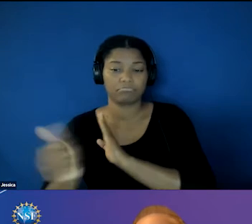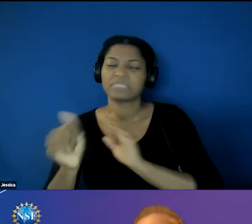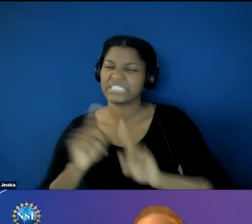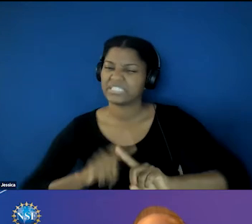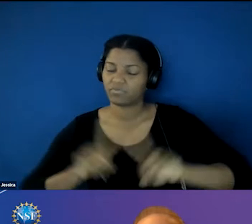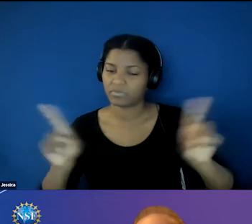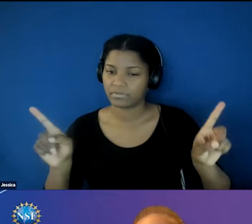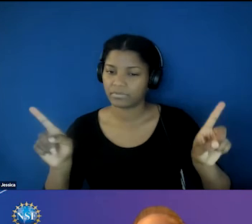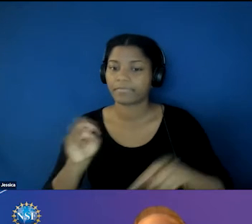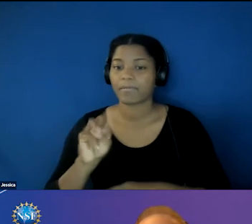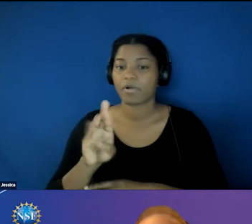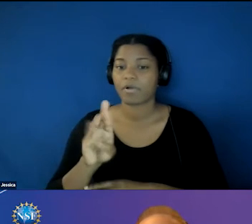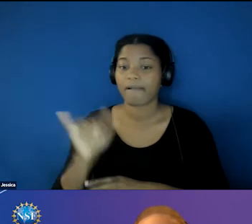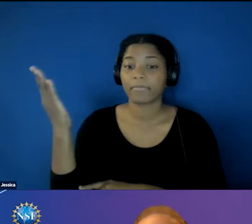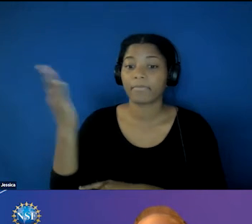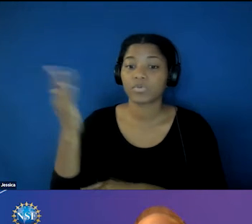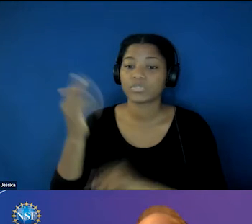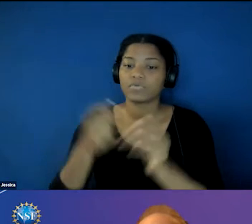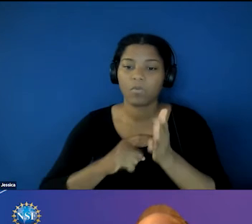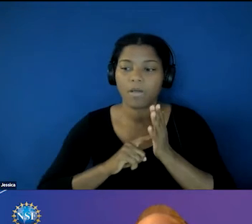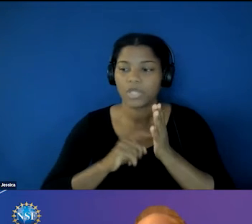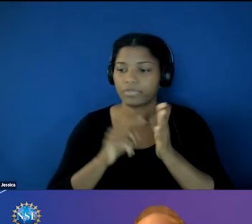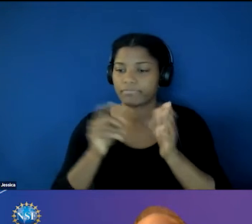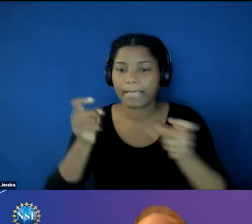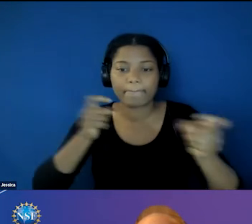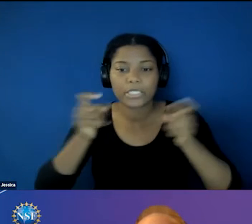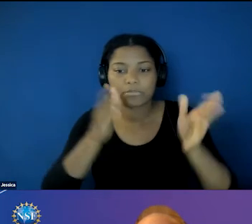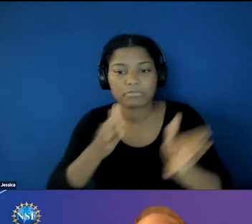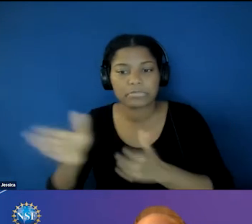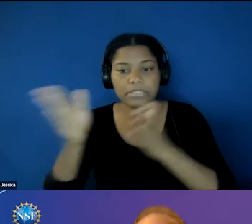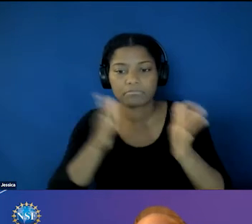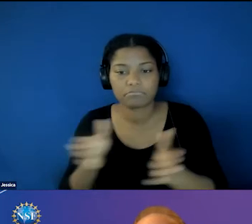MRI proposals require a management plan where you talk about how you are going to enable,